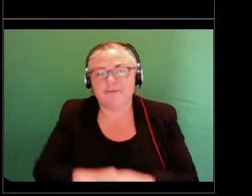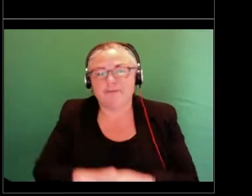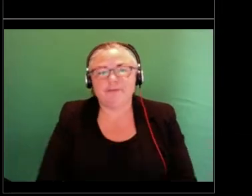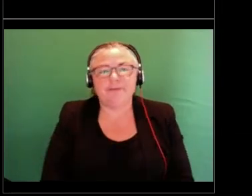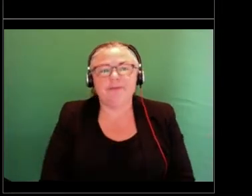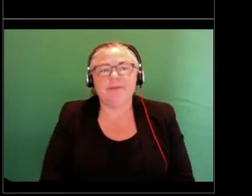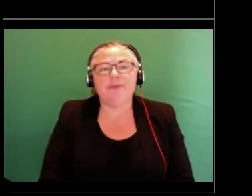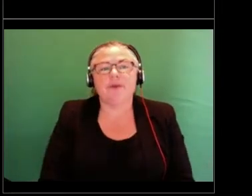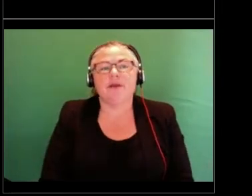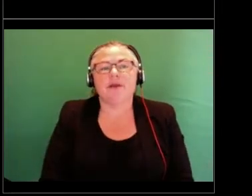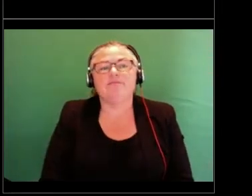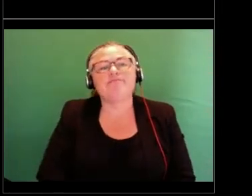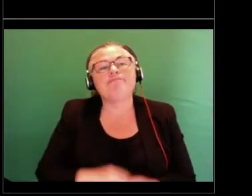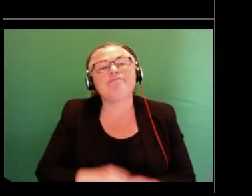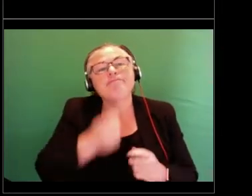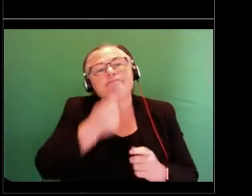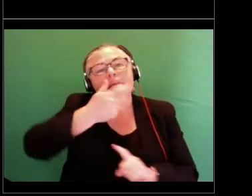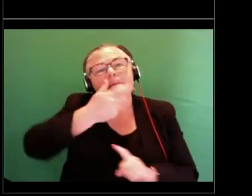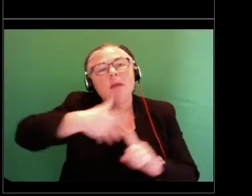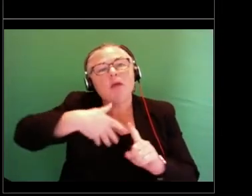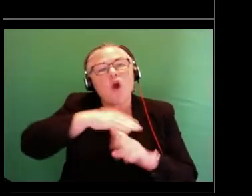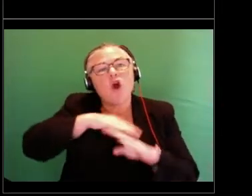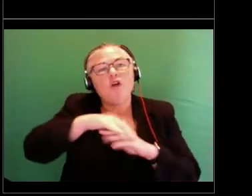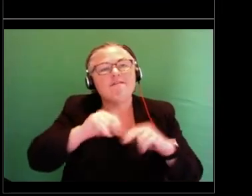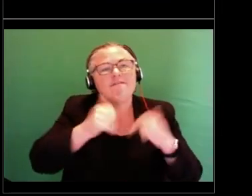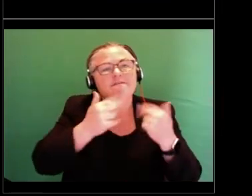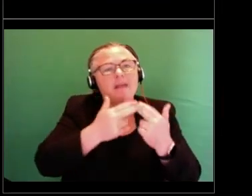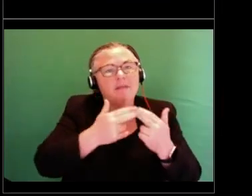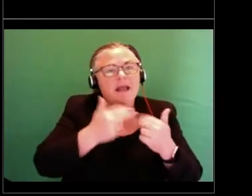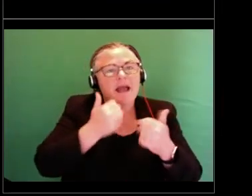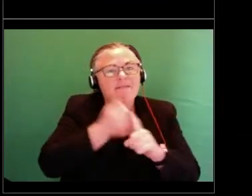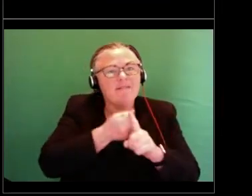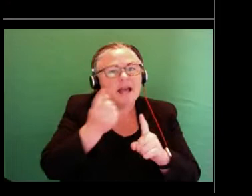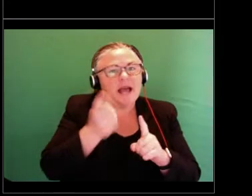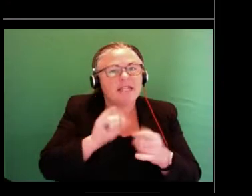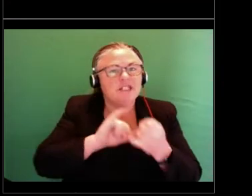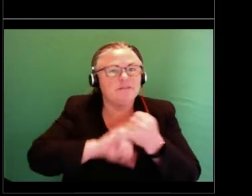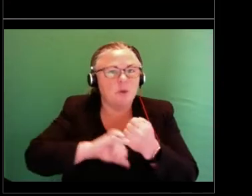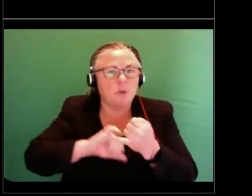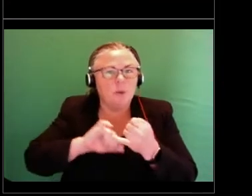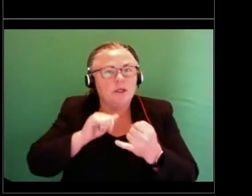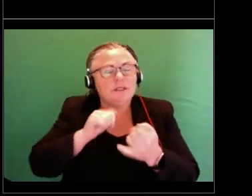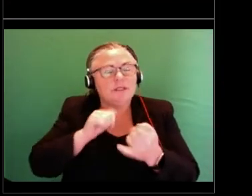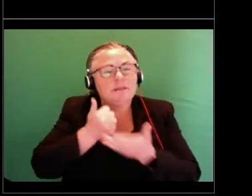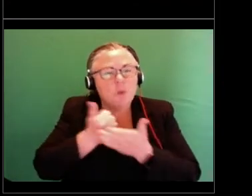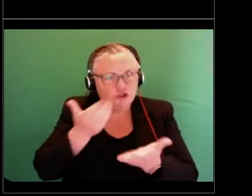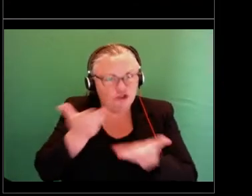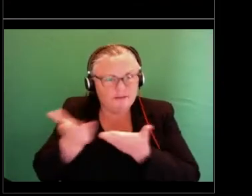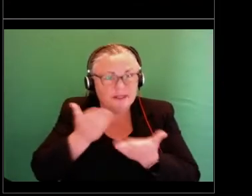Then in 2019 the services expand episode to include men support workers as it was identified